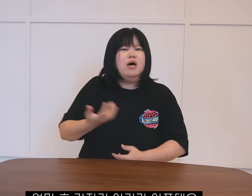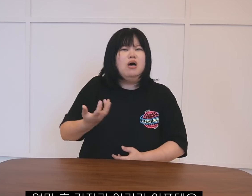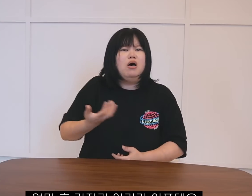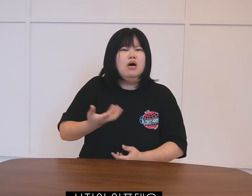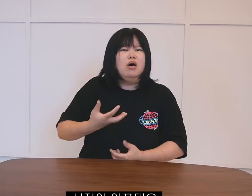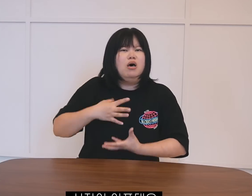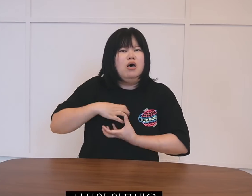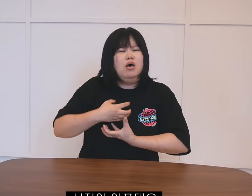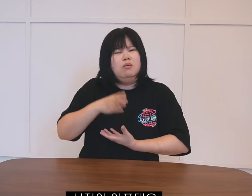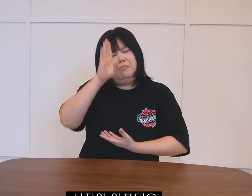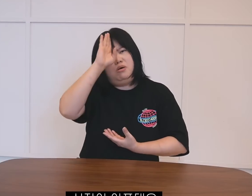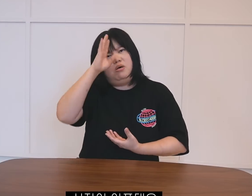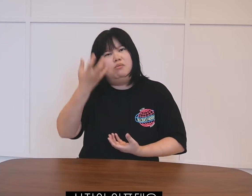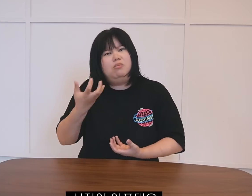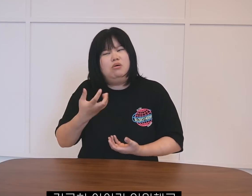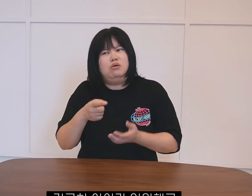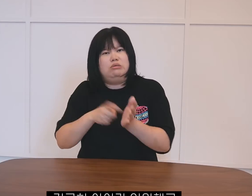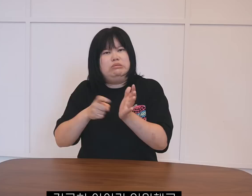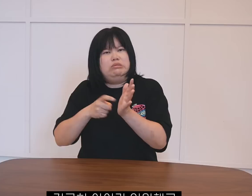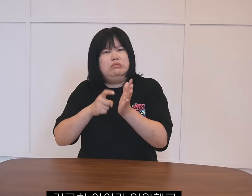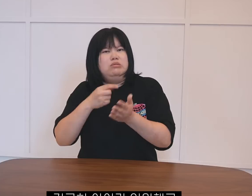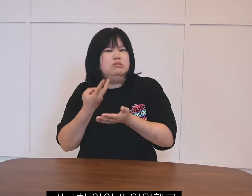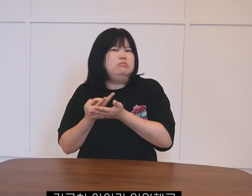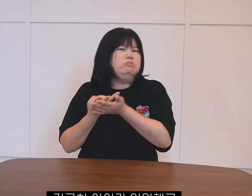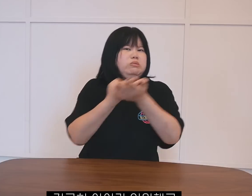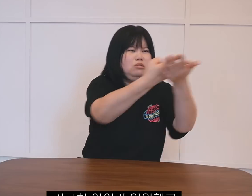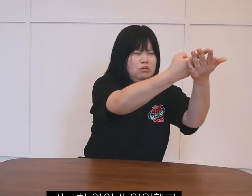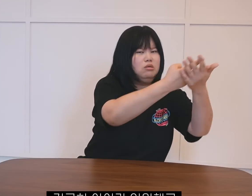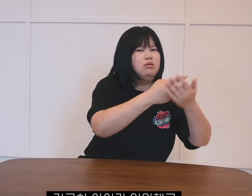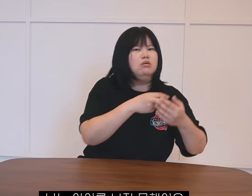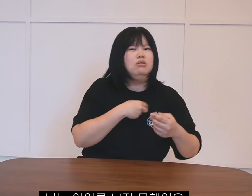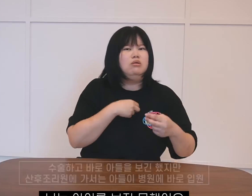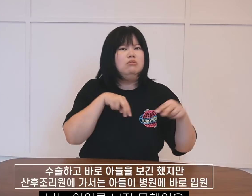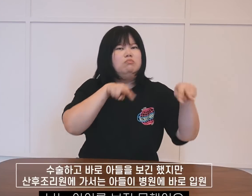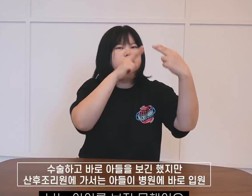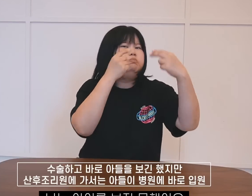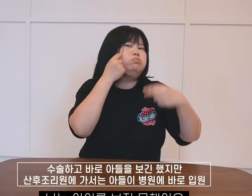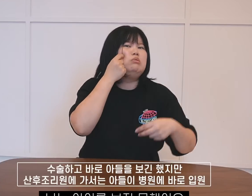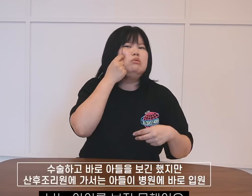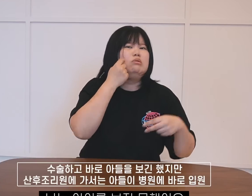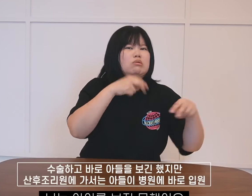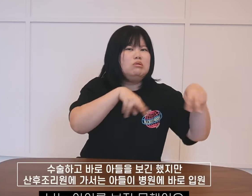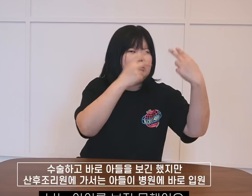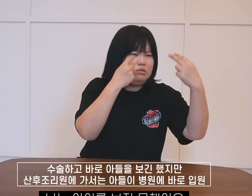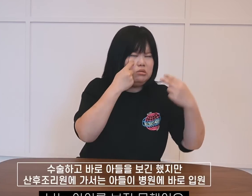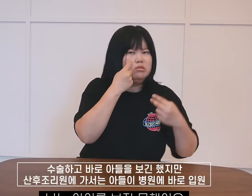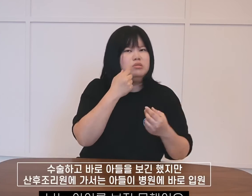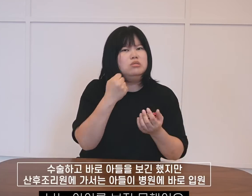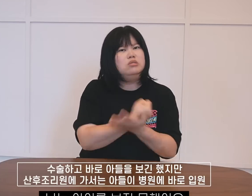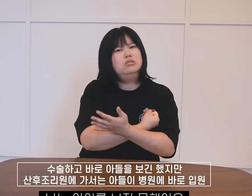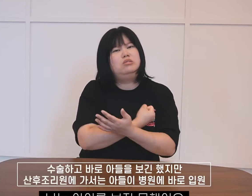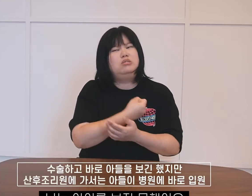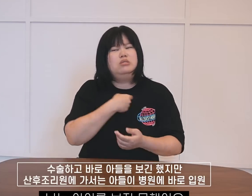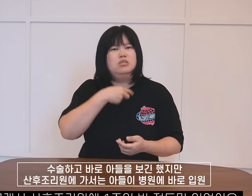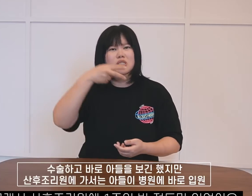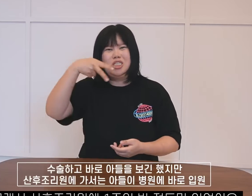Baby's heart hurts. Urgently the child was hospitalized and I did not see him.